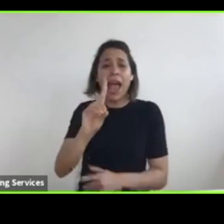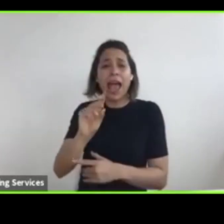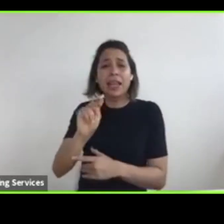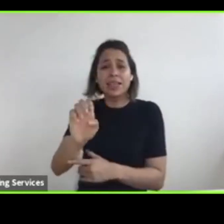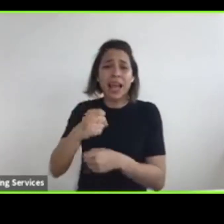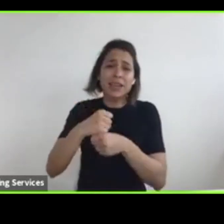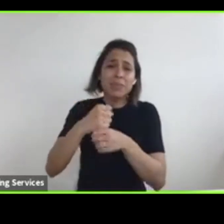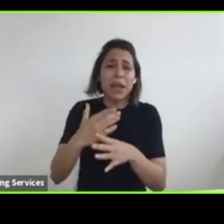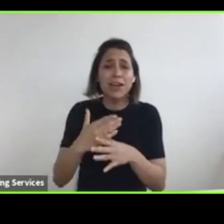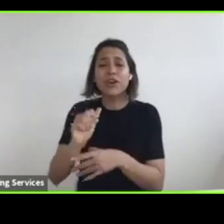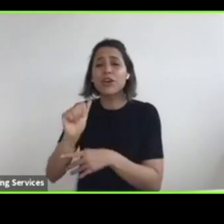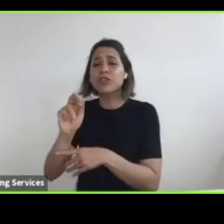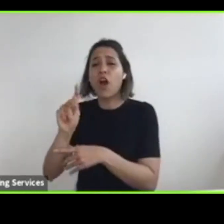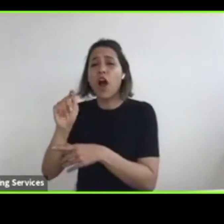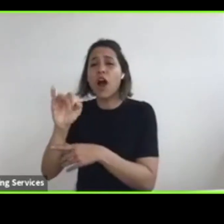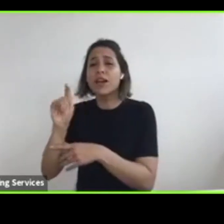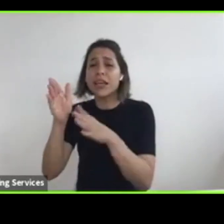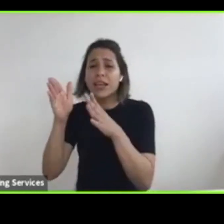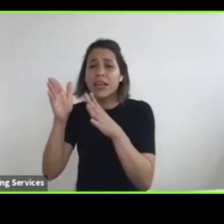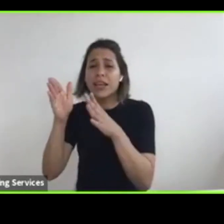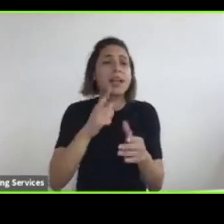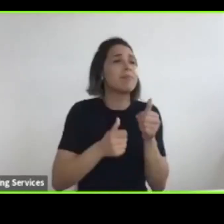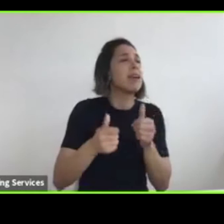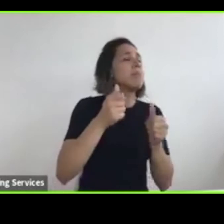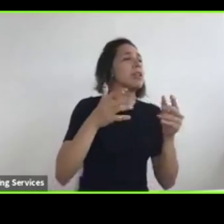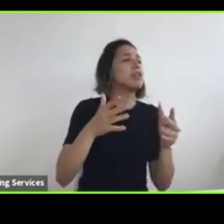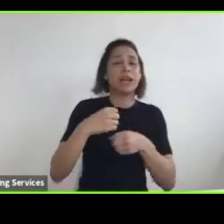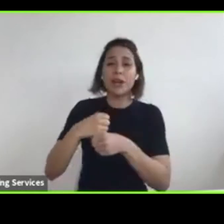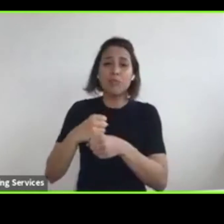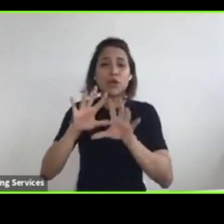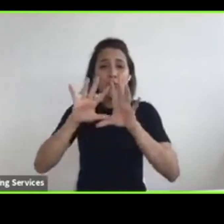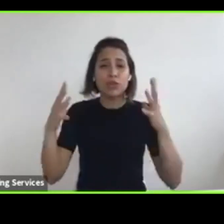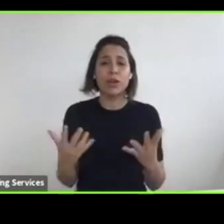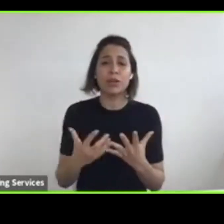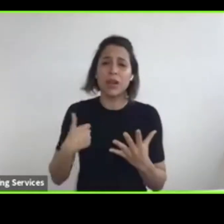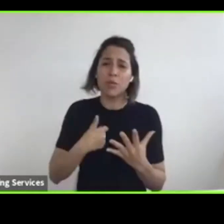AND CONTINUE TO BE A VITALLY CREATIVE FORCE IN THE WORLD - EVEN IF THAT FORCE